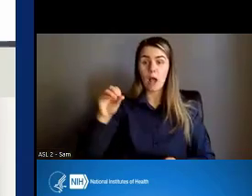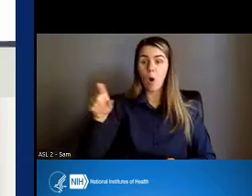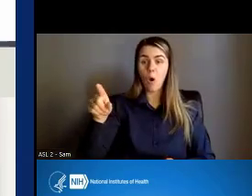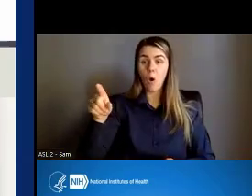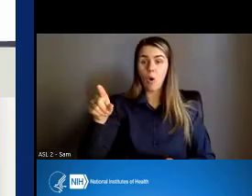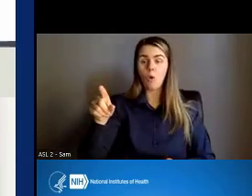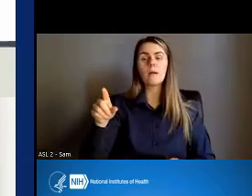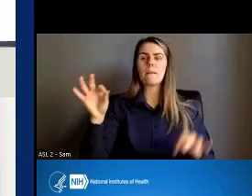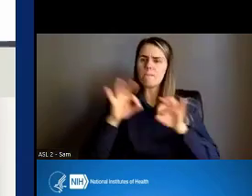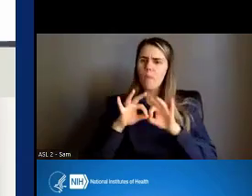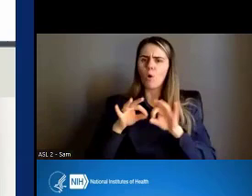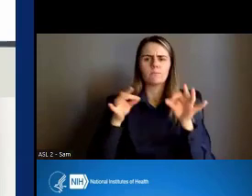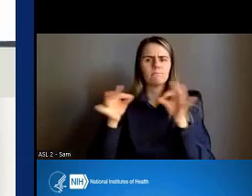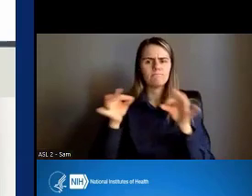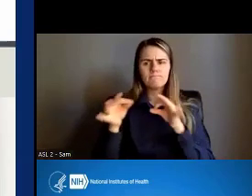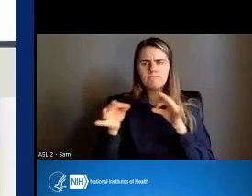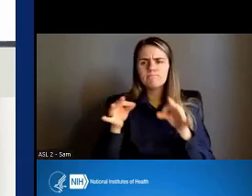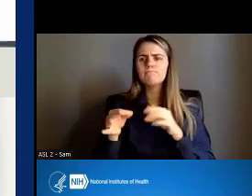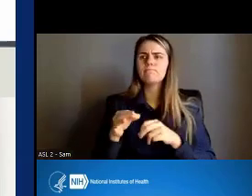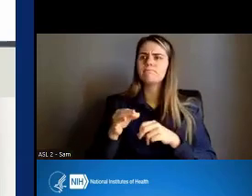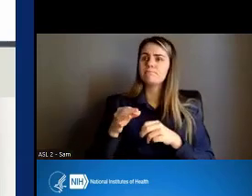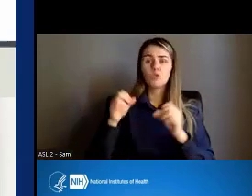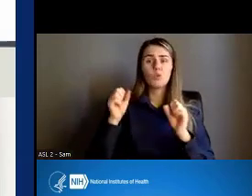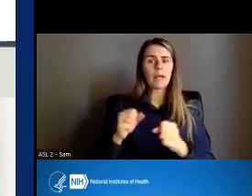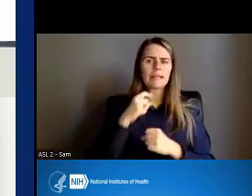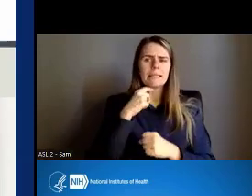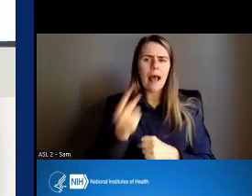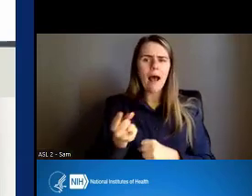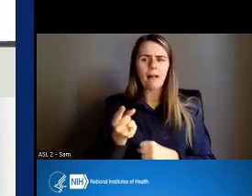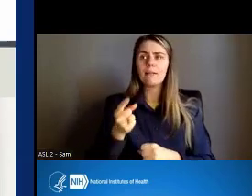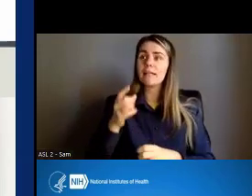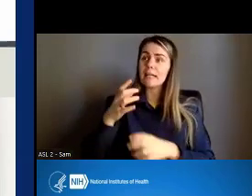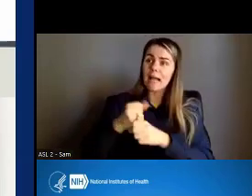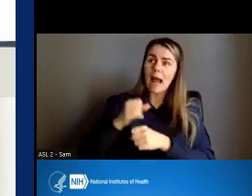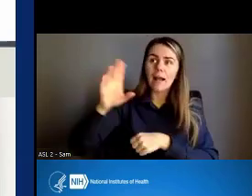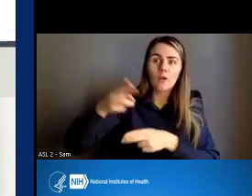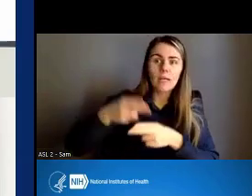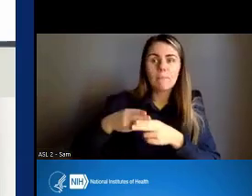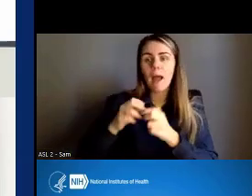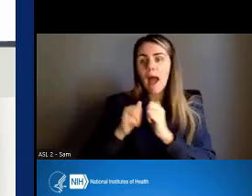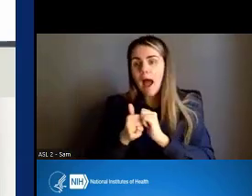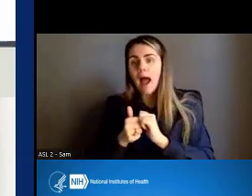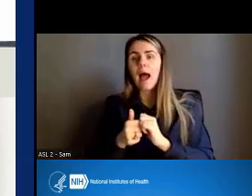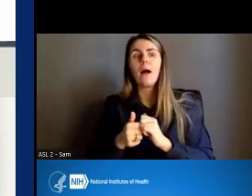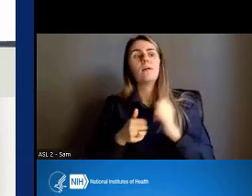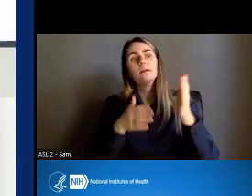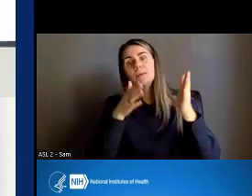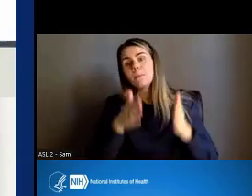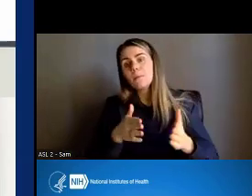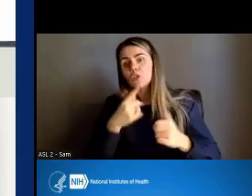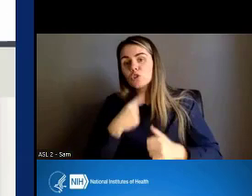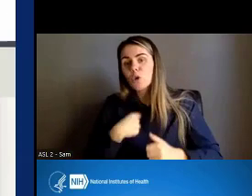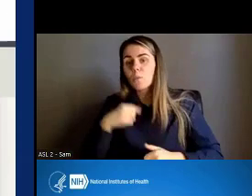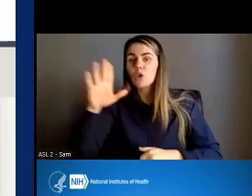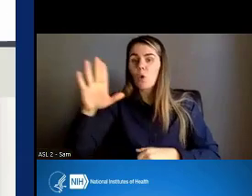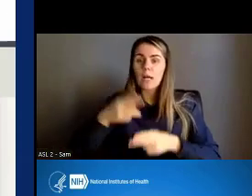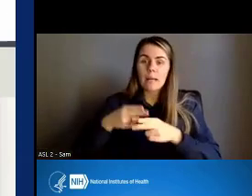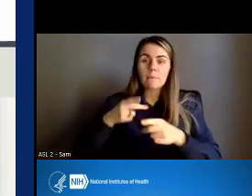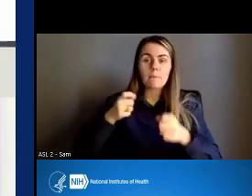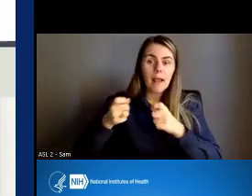and you can explain how you got their name if you want. Somebody told me that you were the person that handled this program. Your name was in the FOA, et cetera, et cetera.